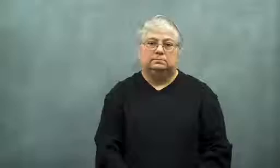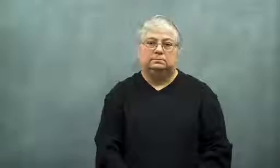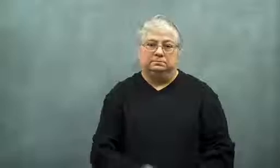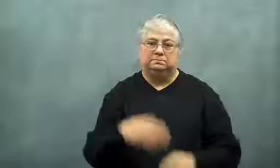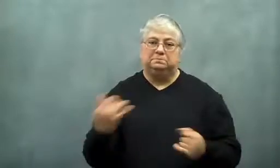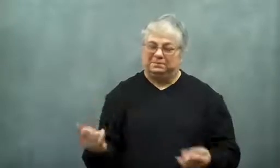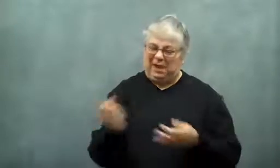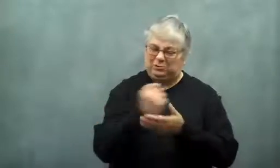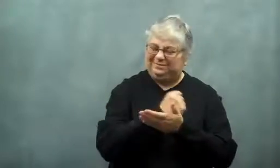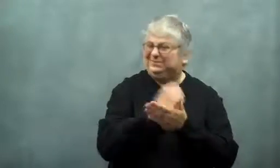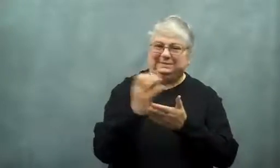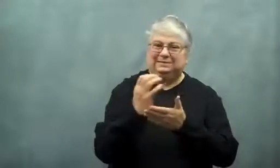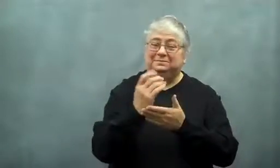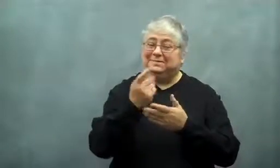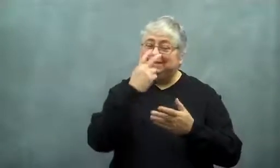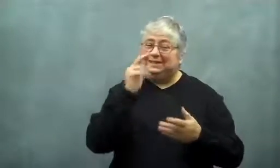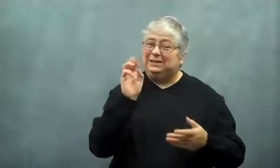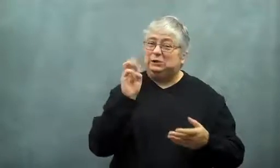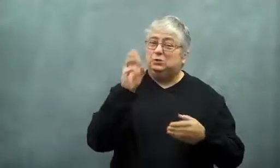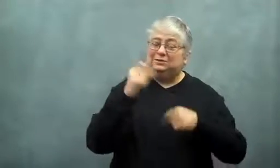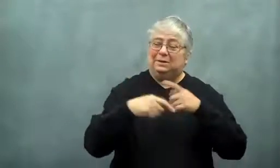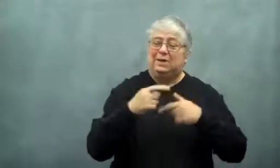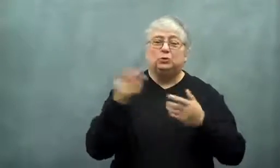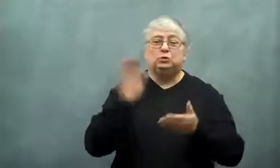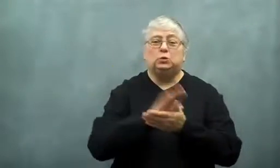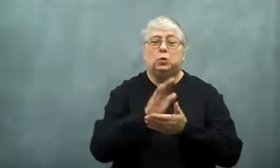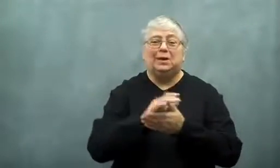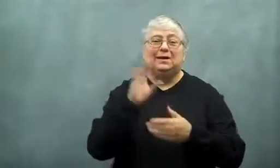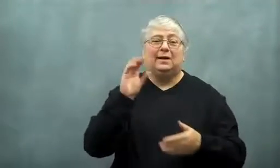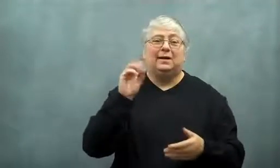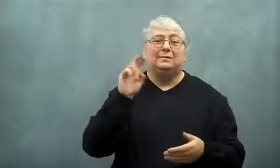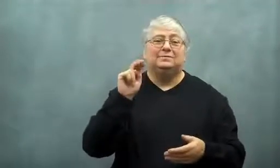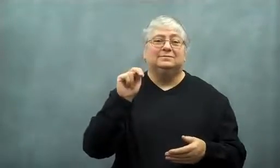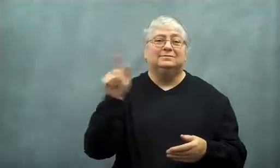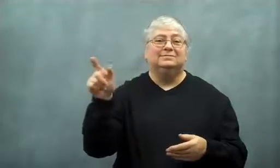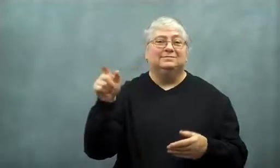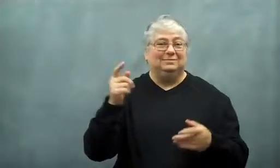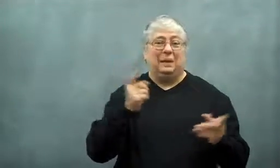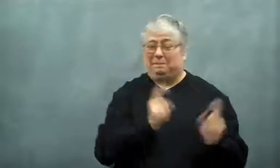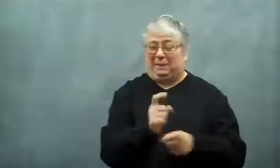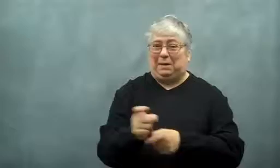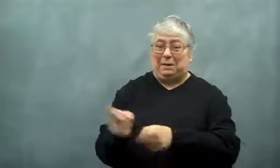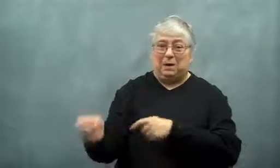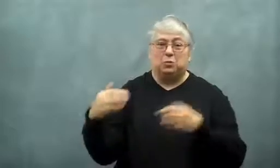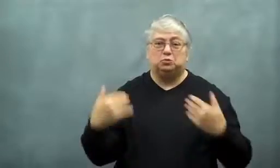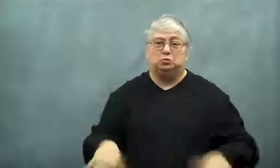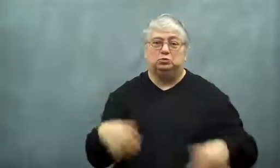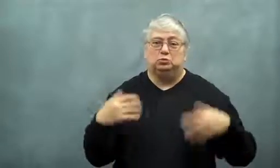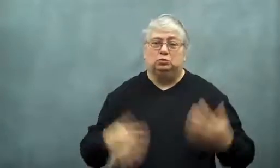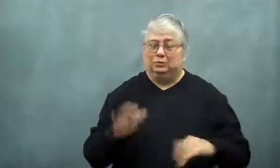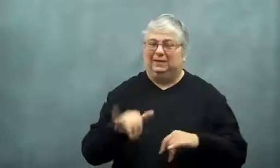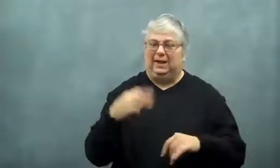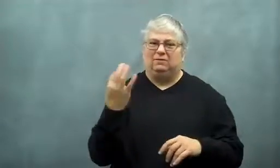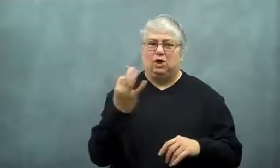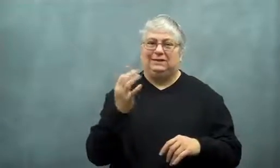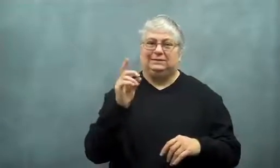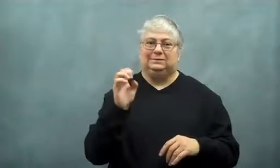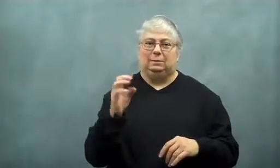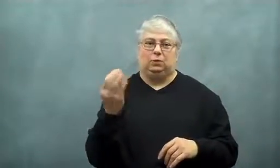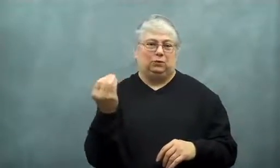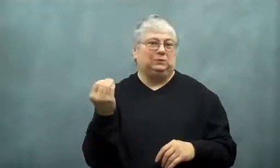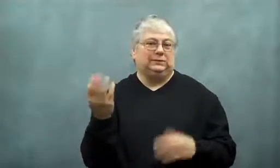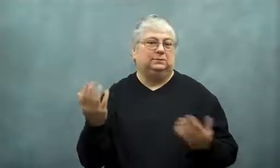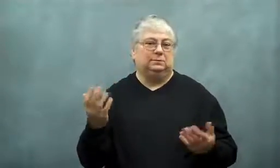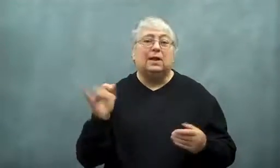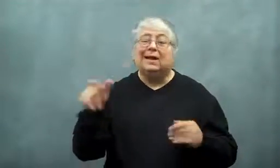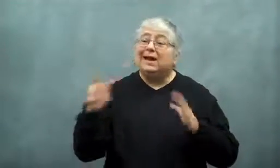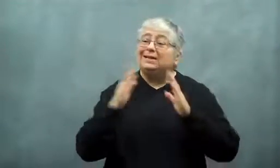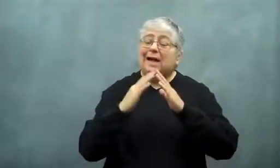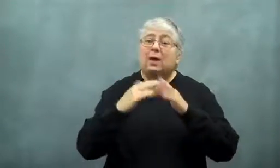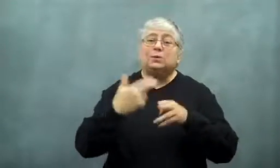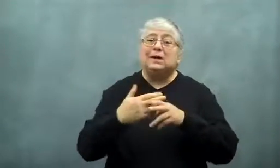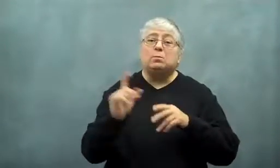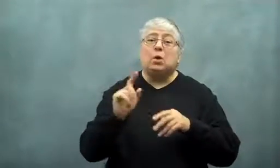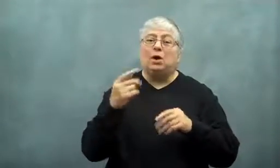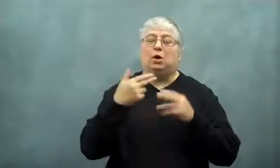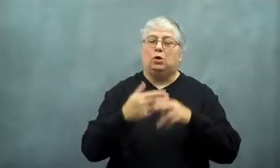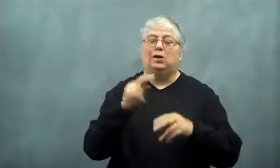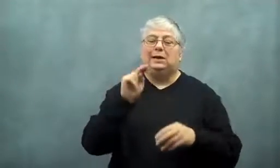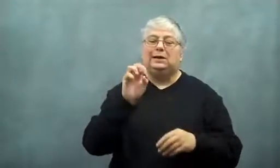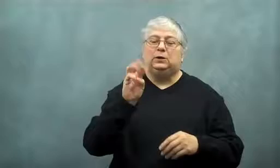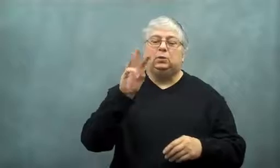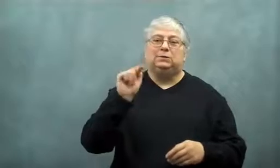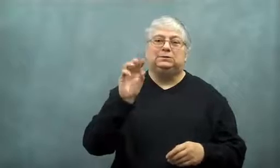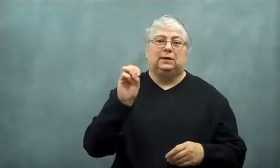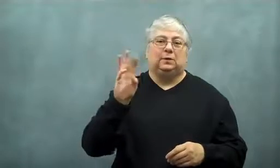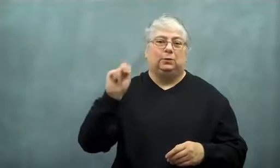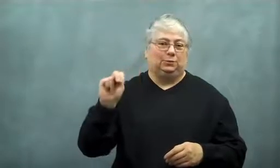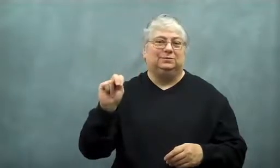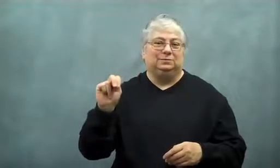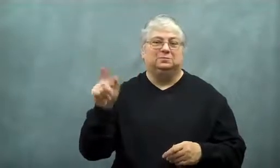You've probably seen the news about the school shooting in Connecticut.